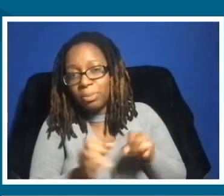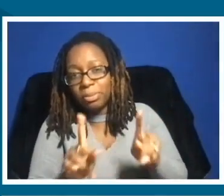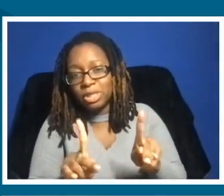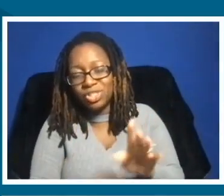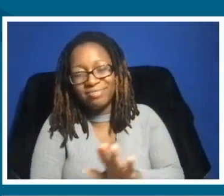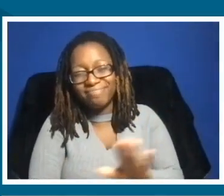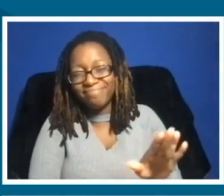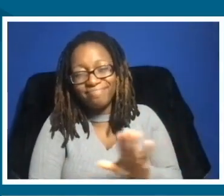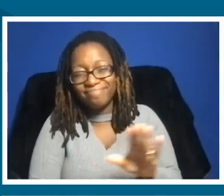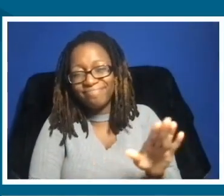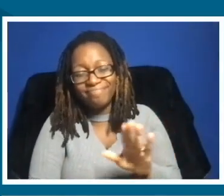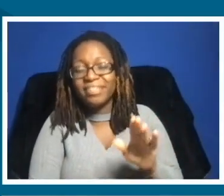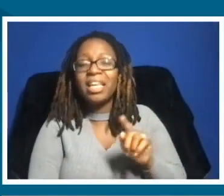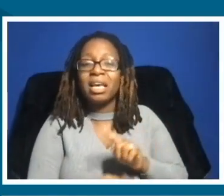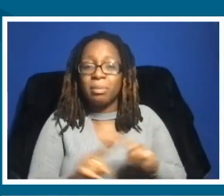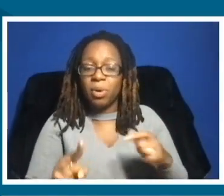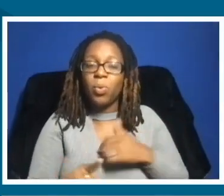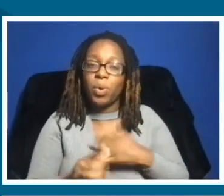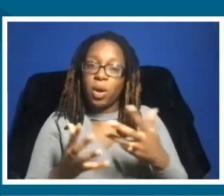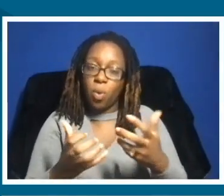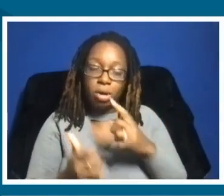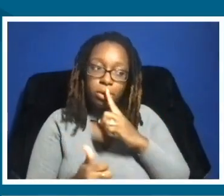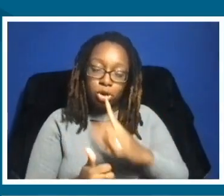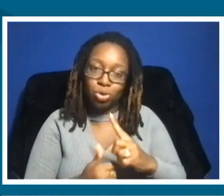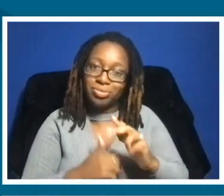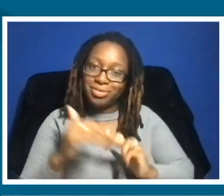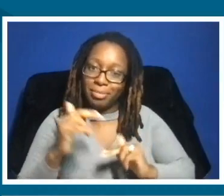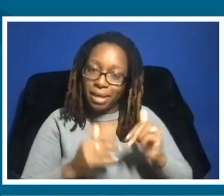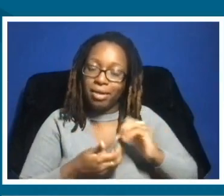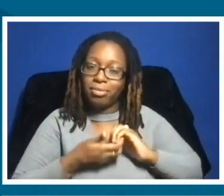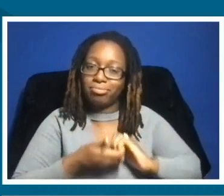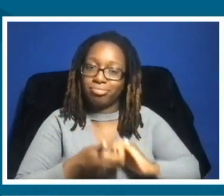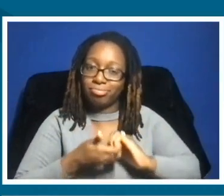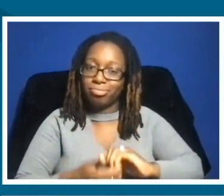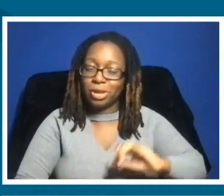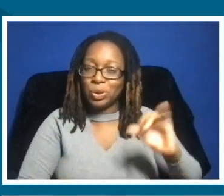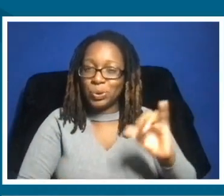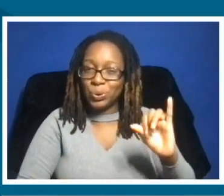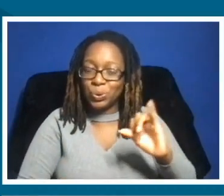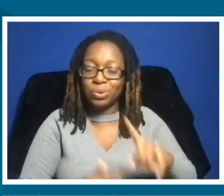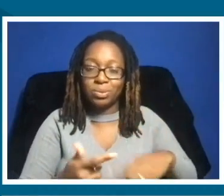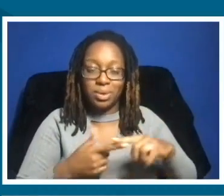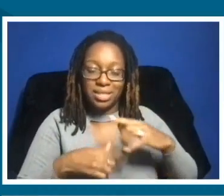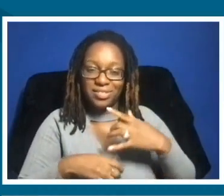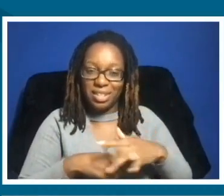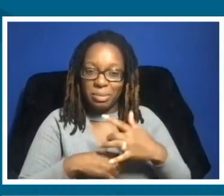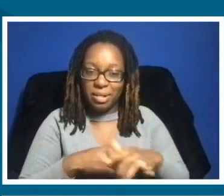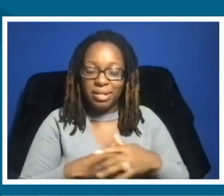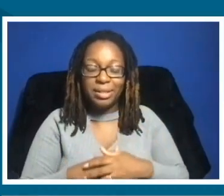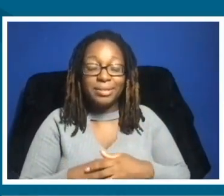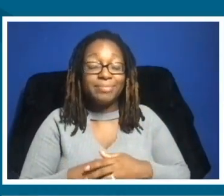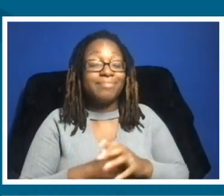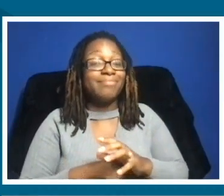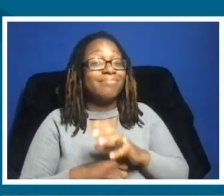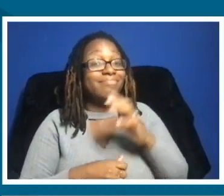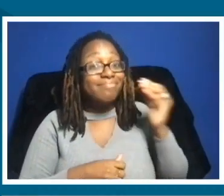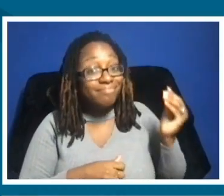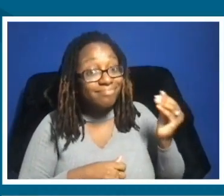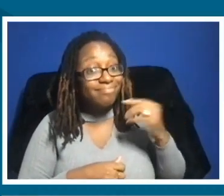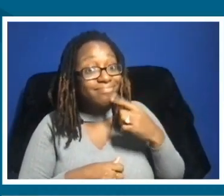we do want to build partnerships when when that's available to us and also say